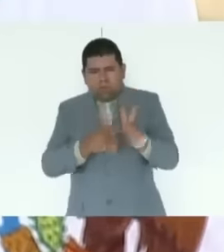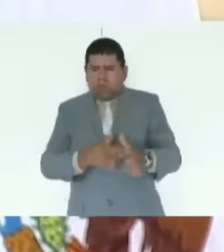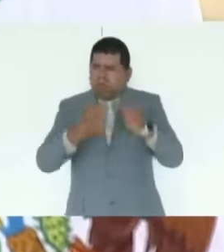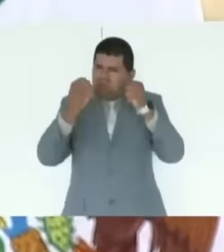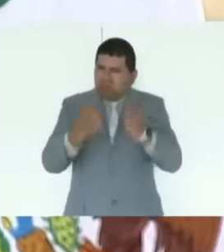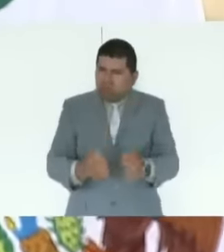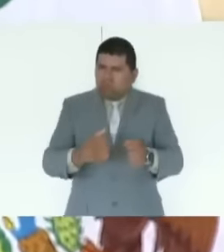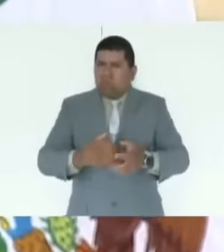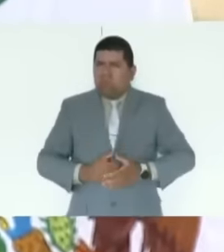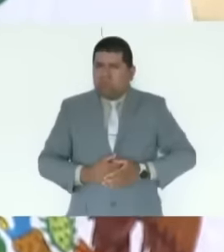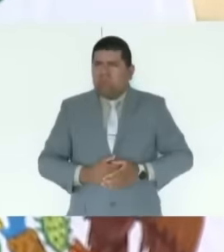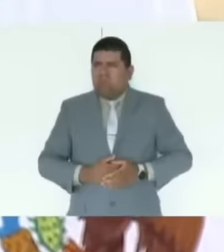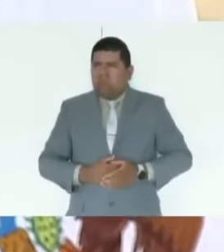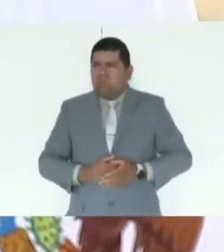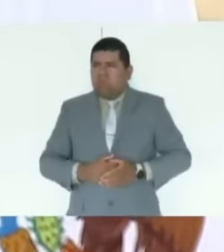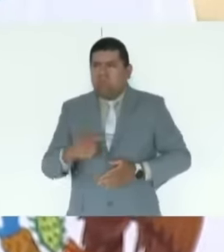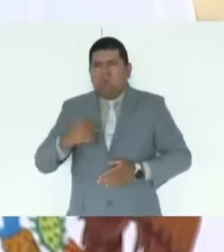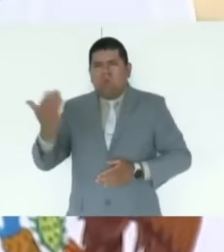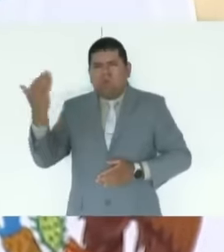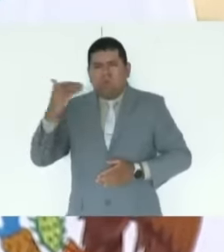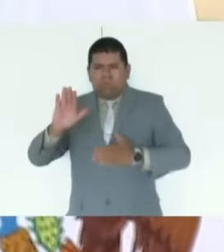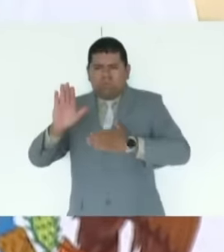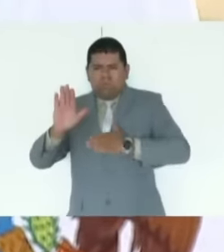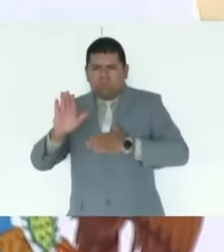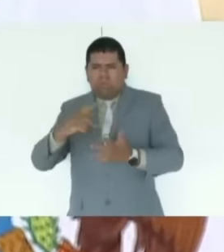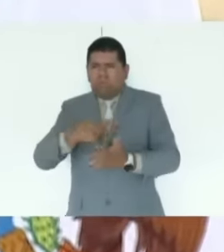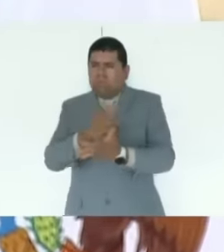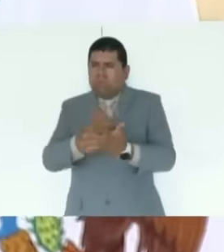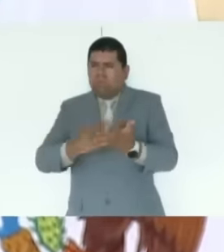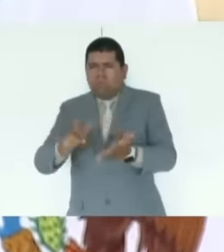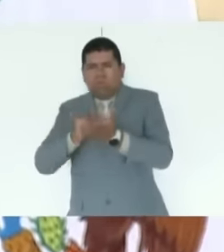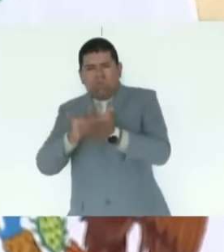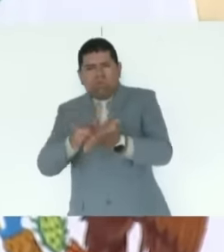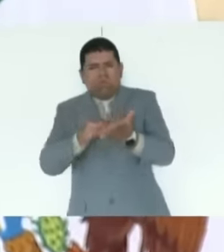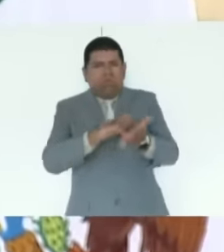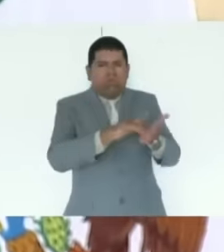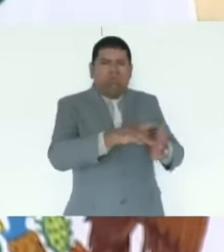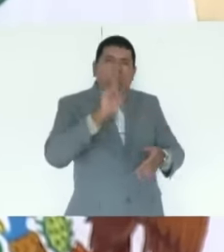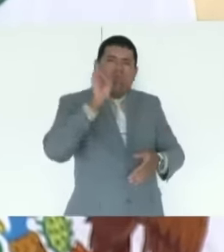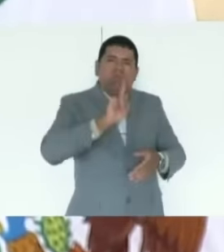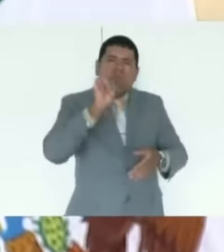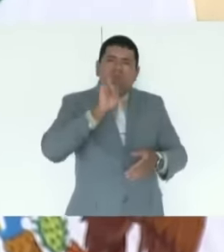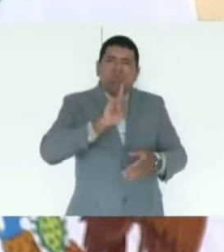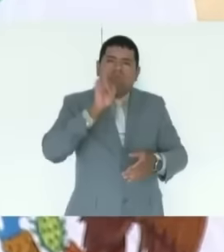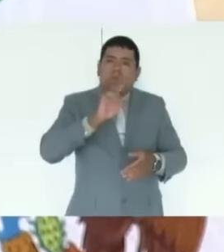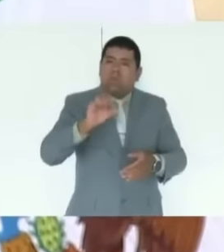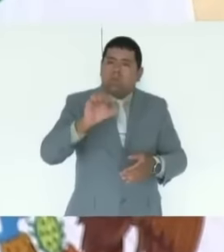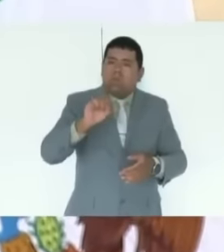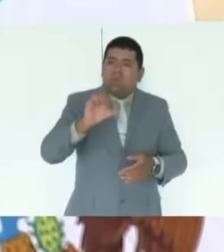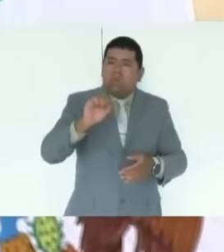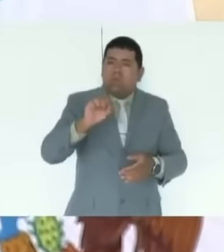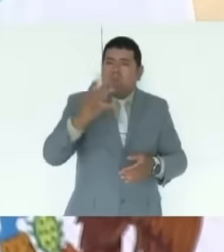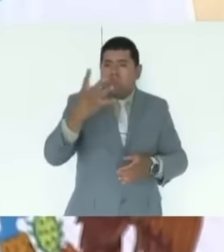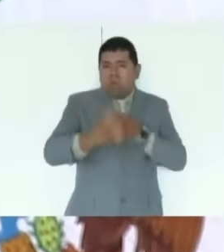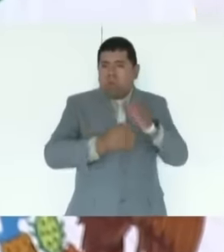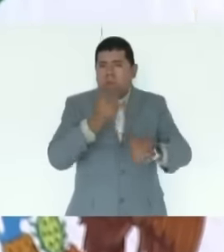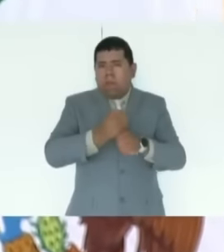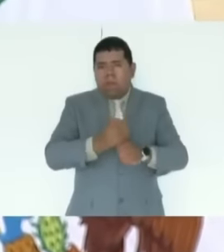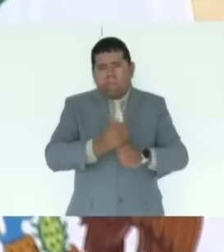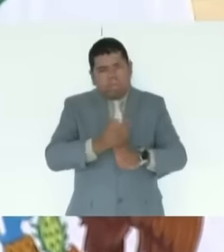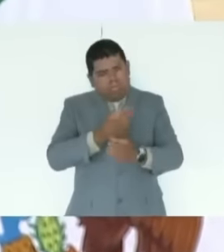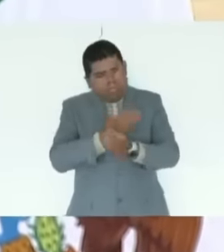how I committed to the support program for all women from 60 to 64 years of age it means